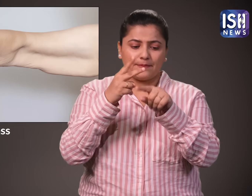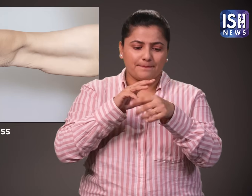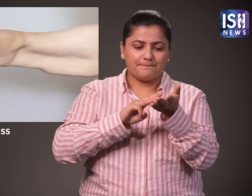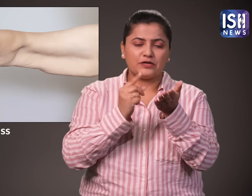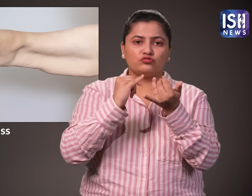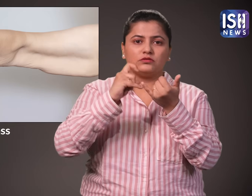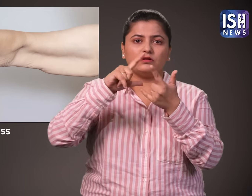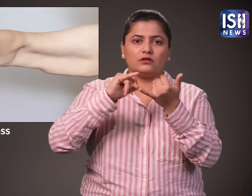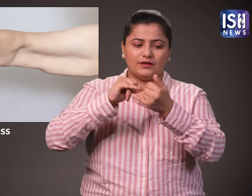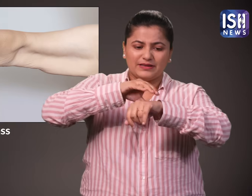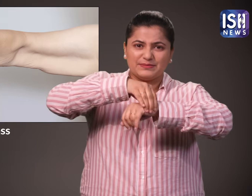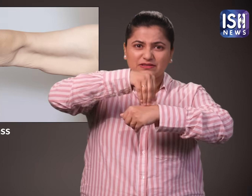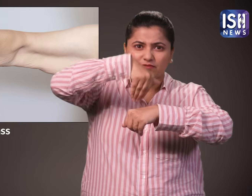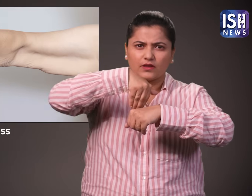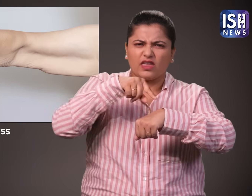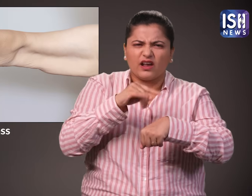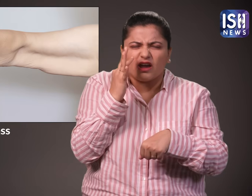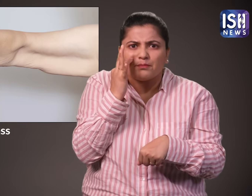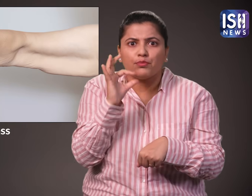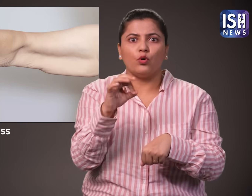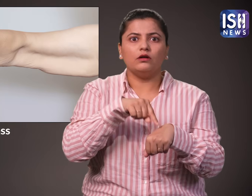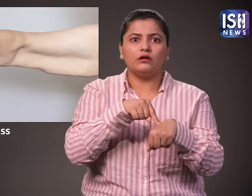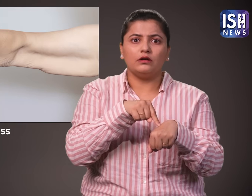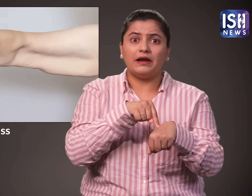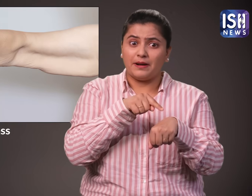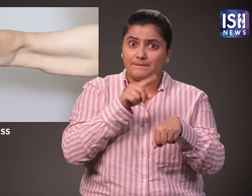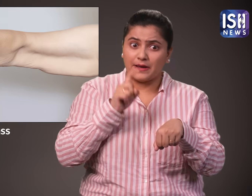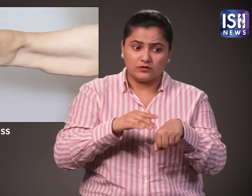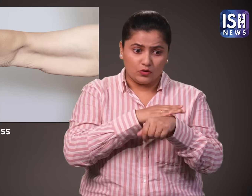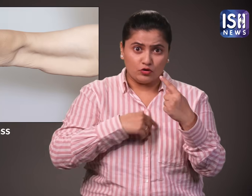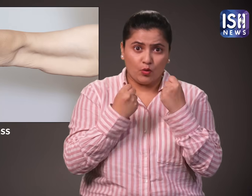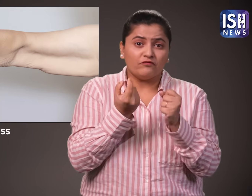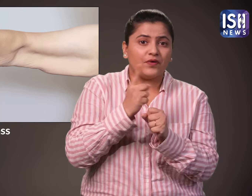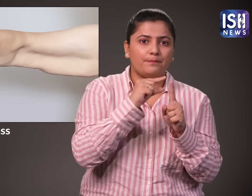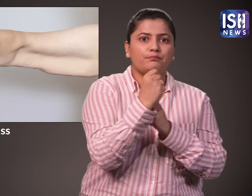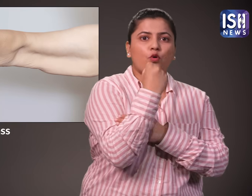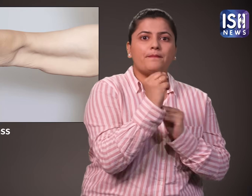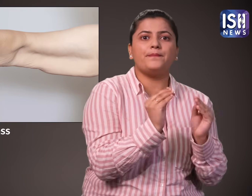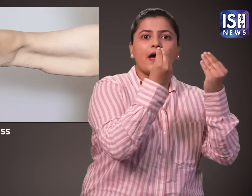2. Muscles are essential, and protein helps build them.